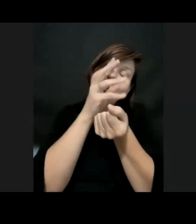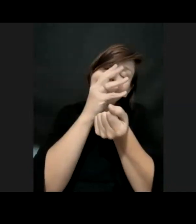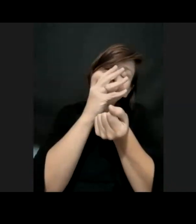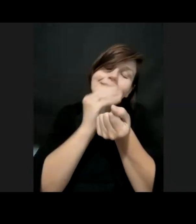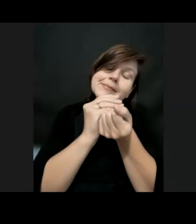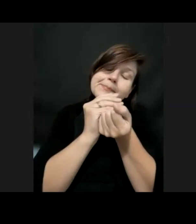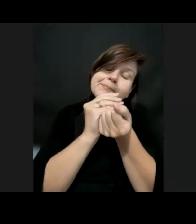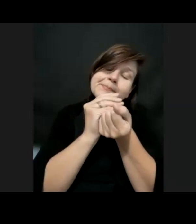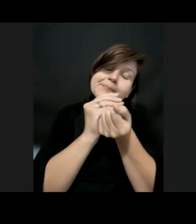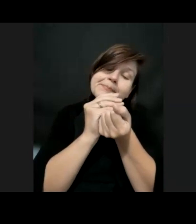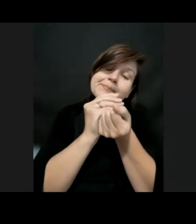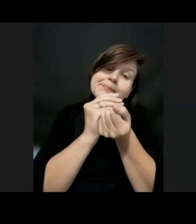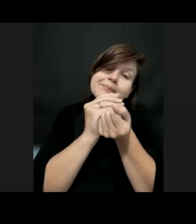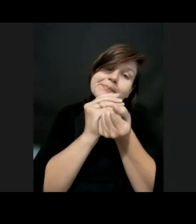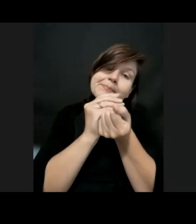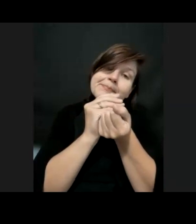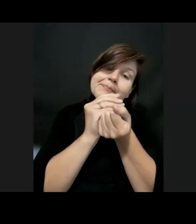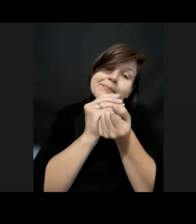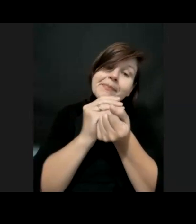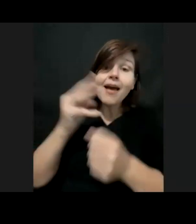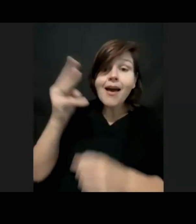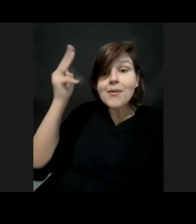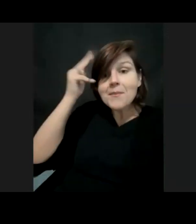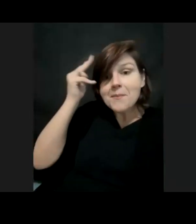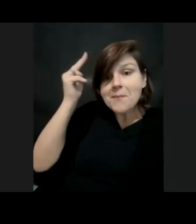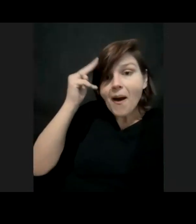“Come on, Marvin,” said Callie. “Come on.